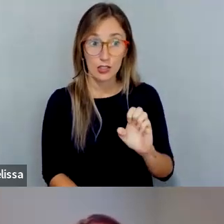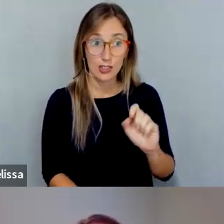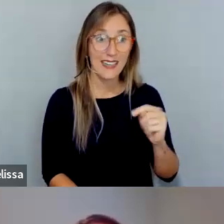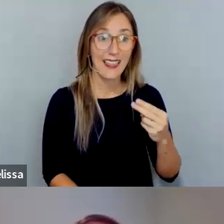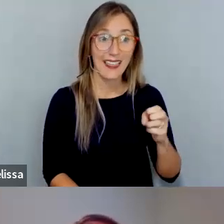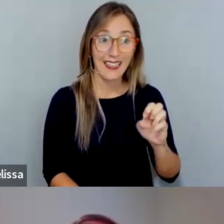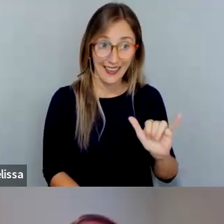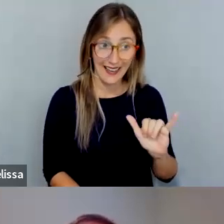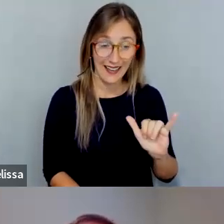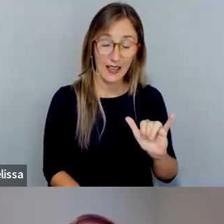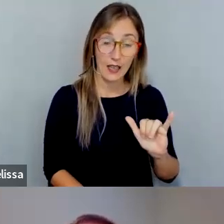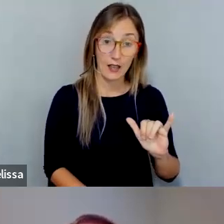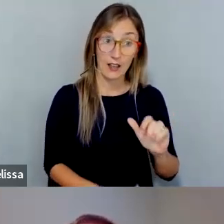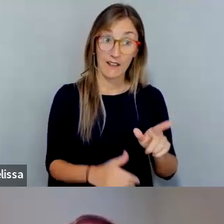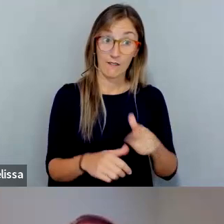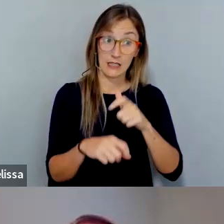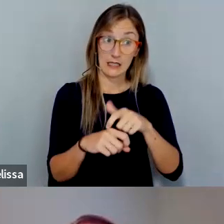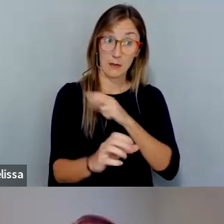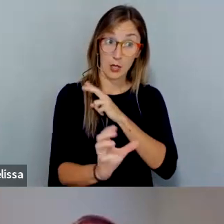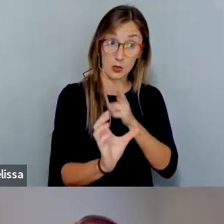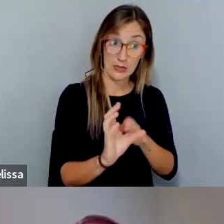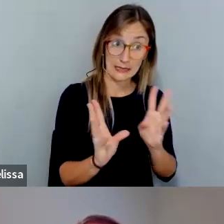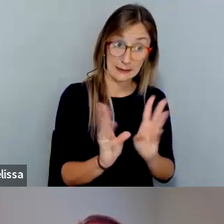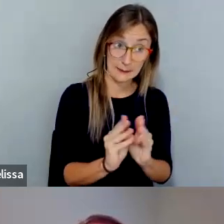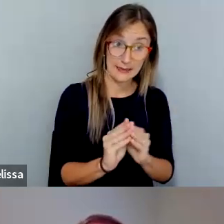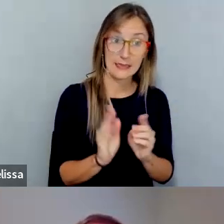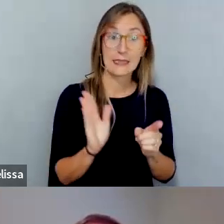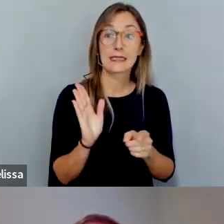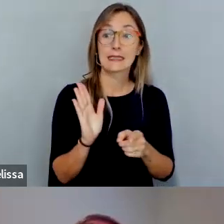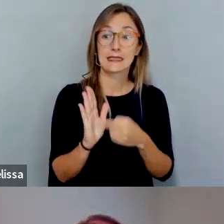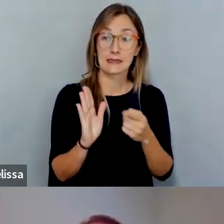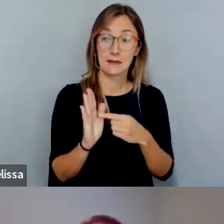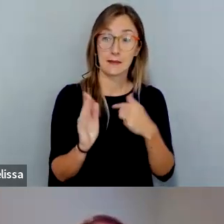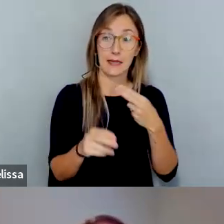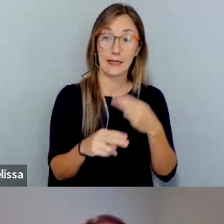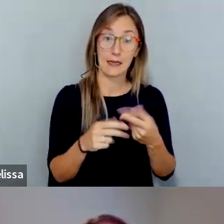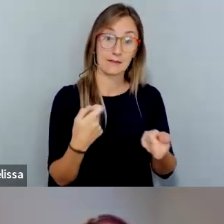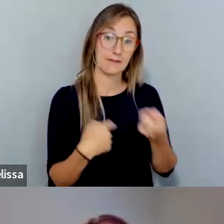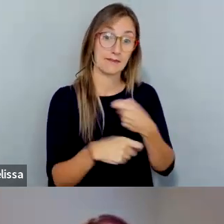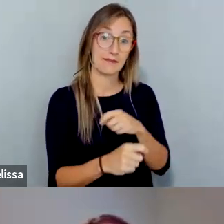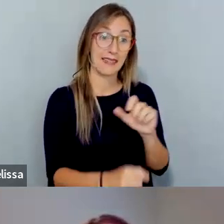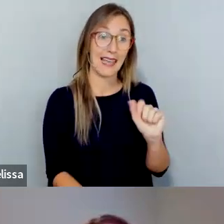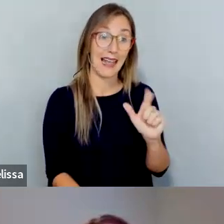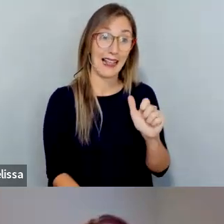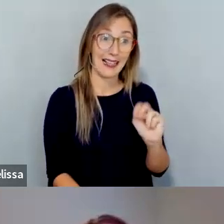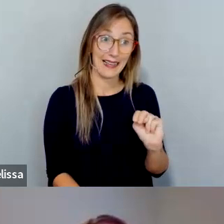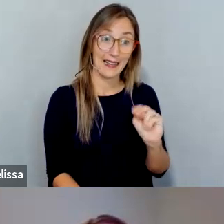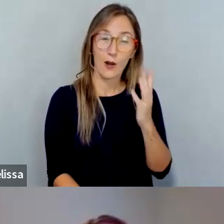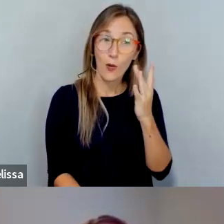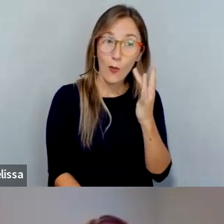I will go to Lavender.